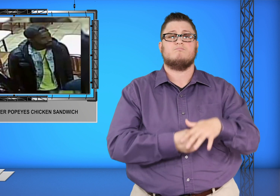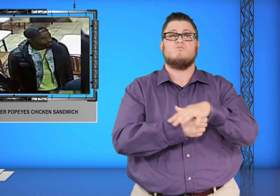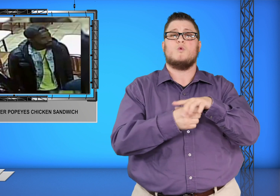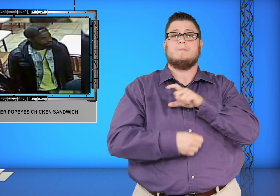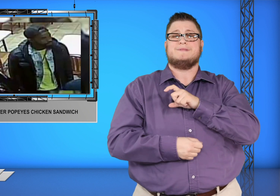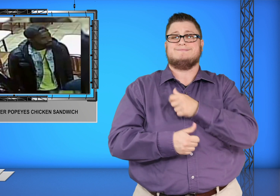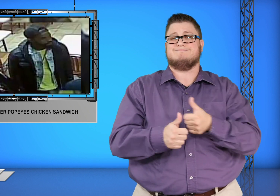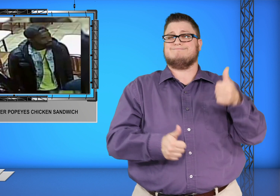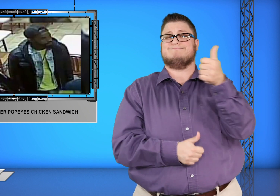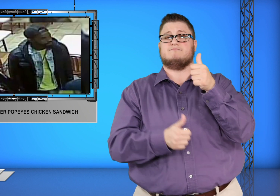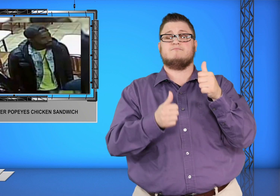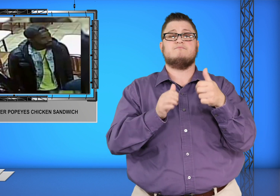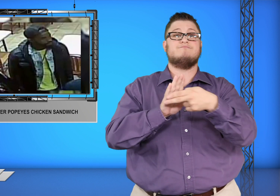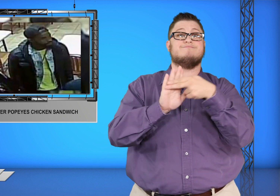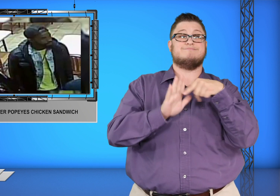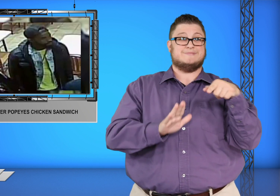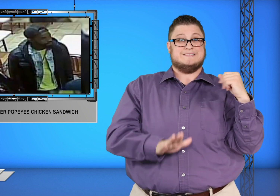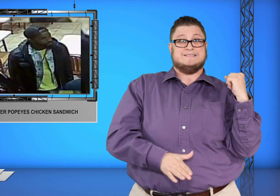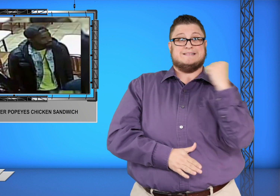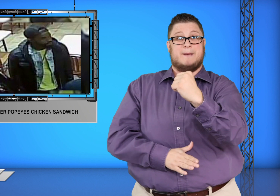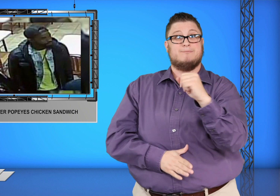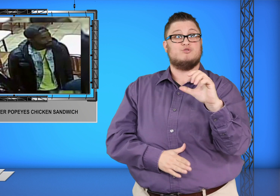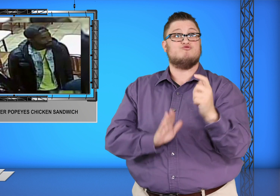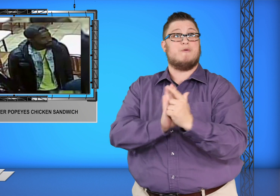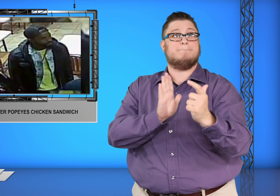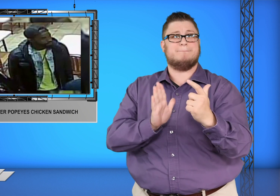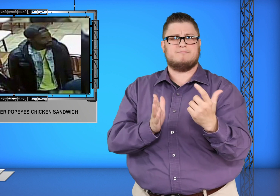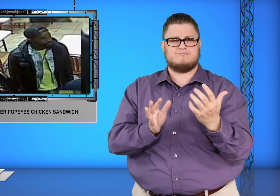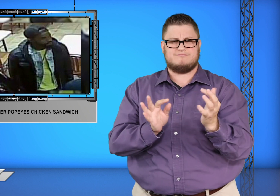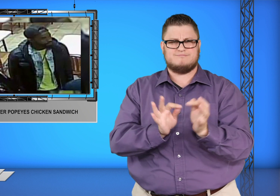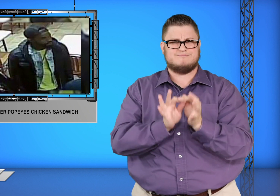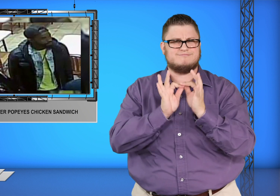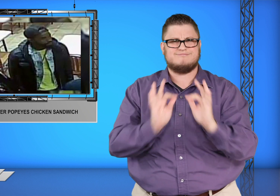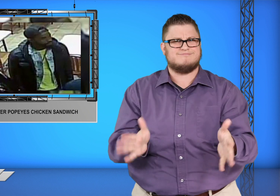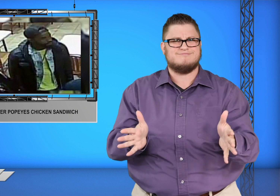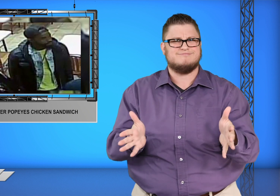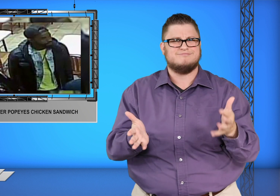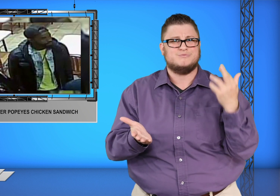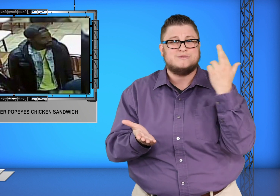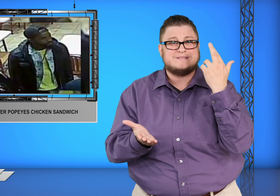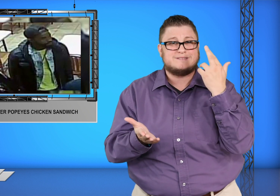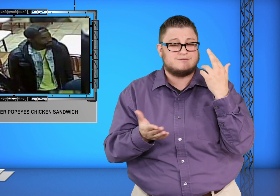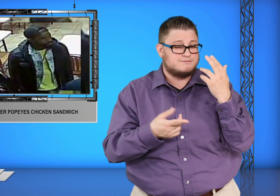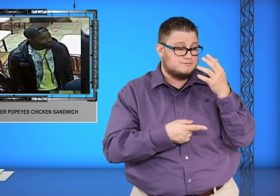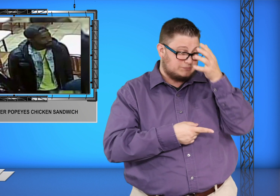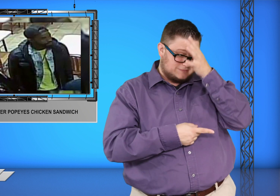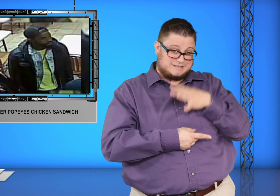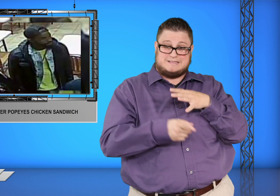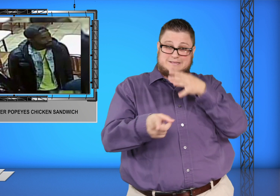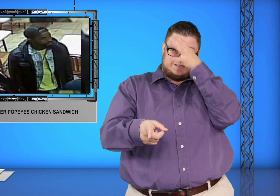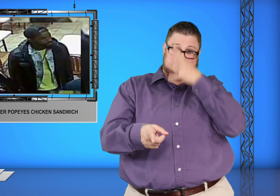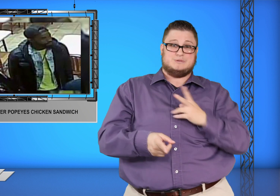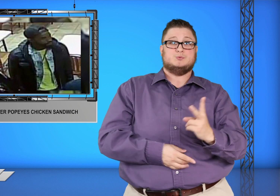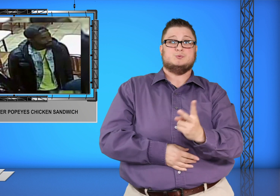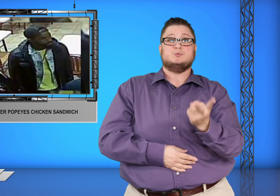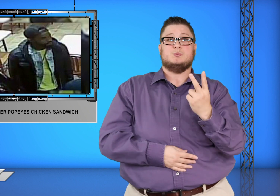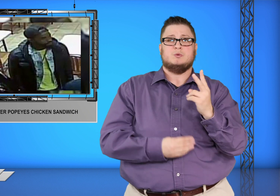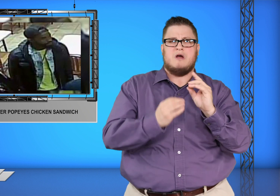A local police chief called the stabbing a pointless crime that happened only 15-seconds